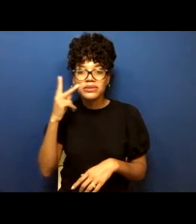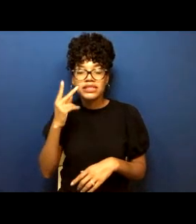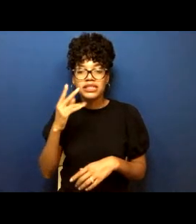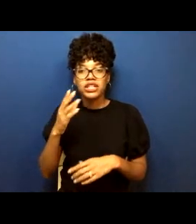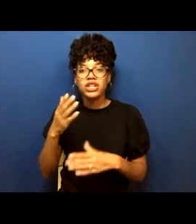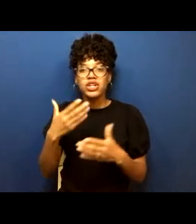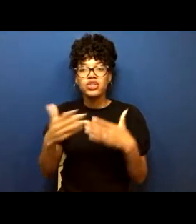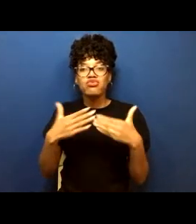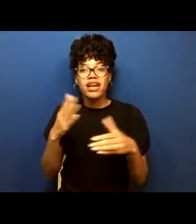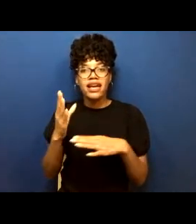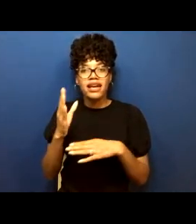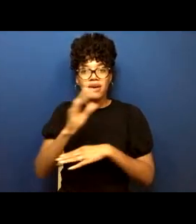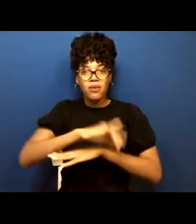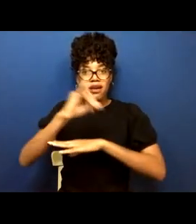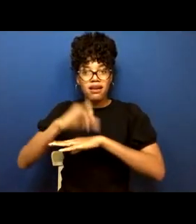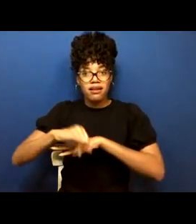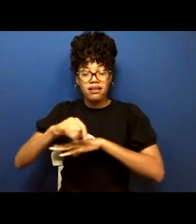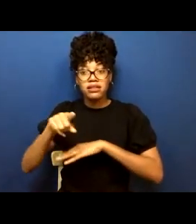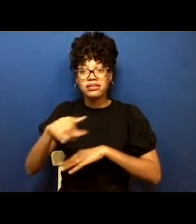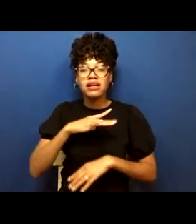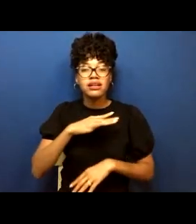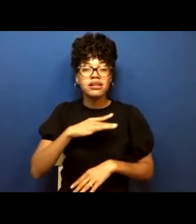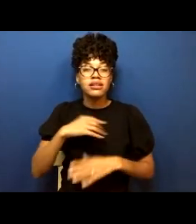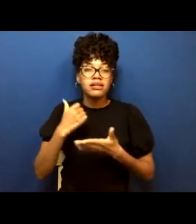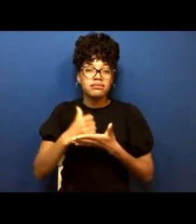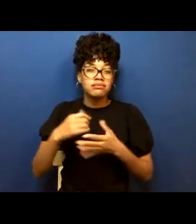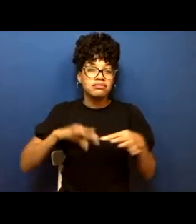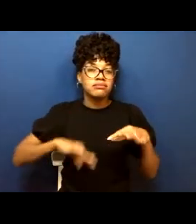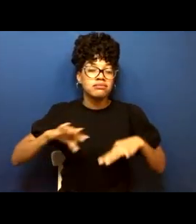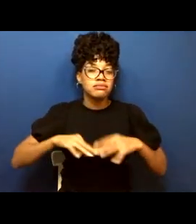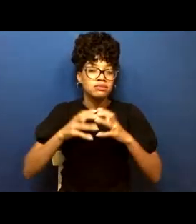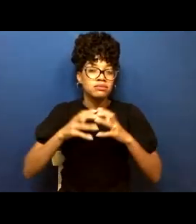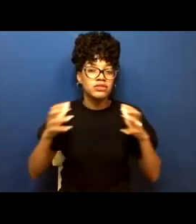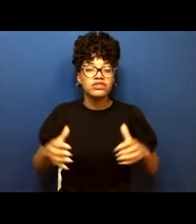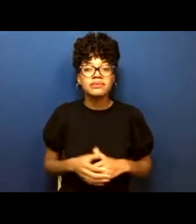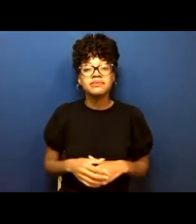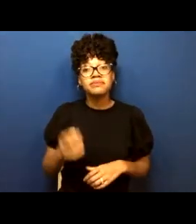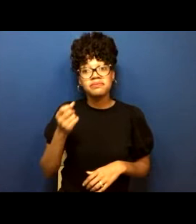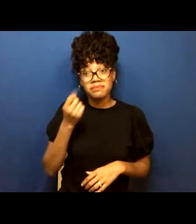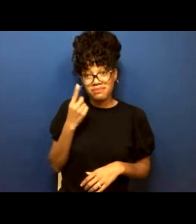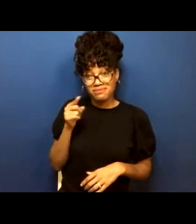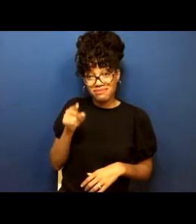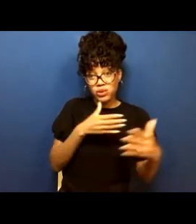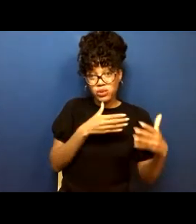So these images are helpful in several ways. Similar to right whales as Allison shared.